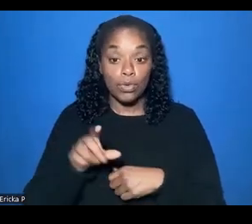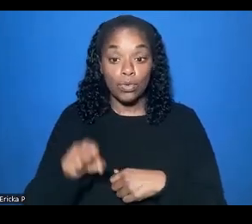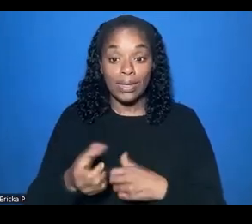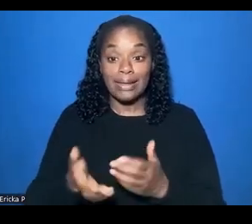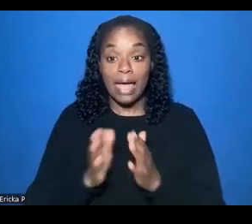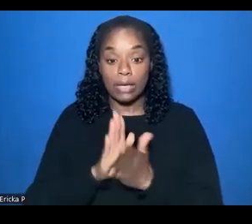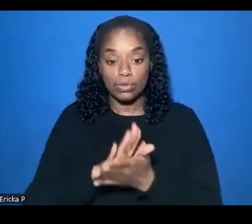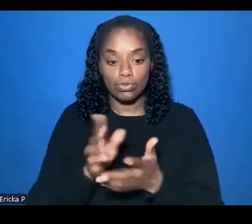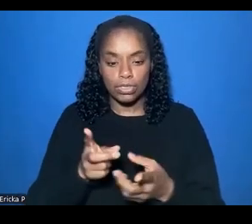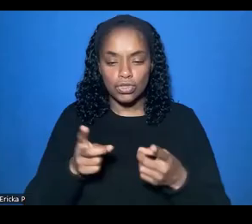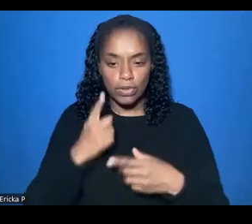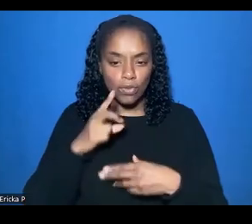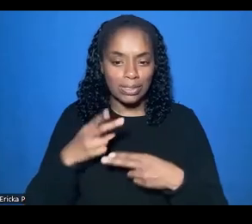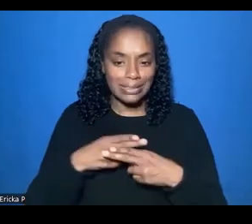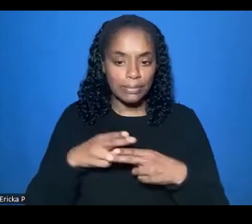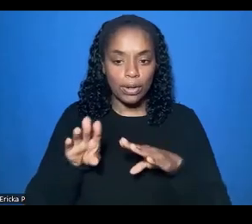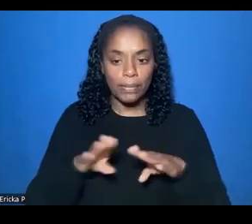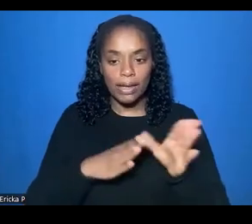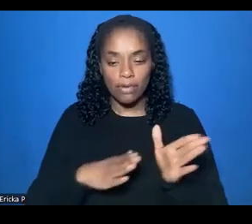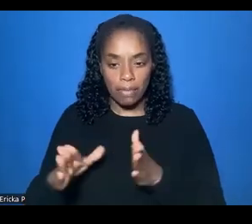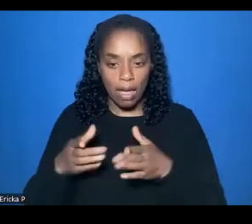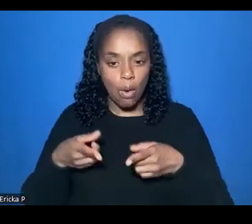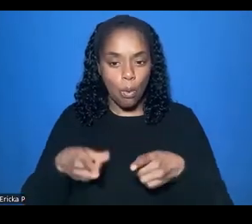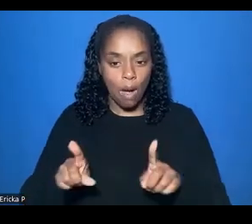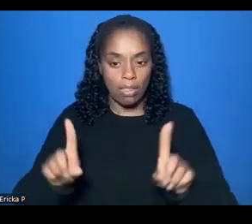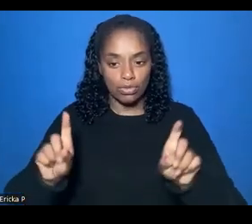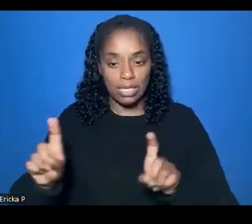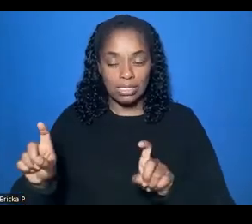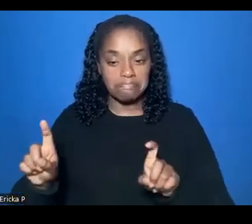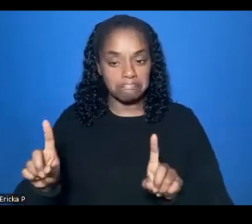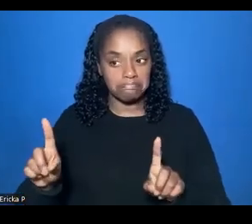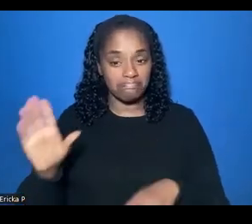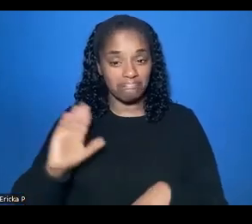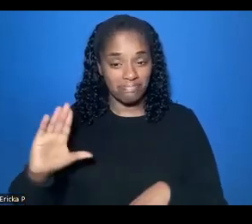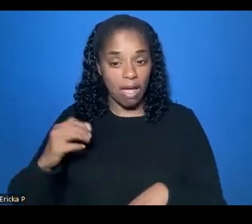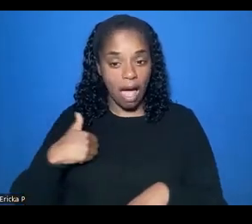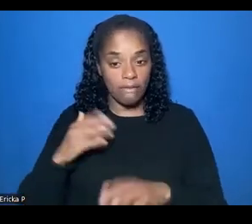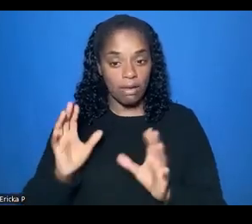behavior plan during testing period. I have had conversations with parents that,